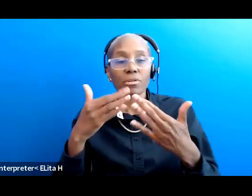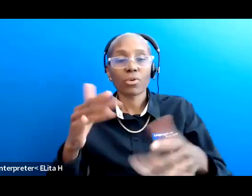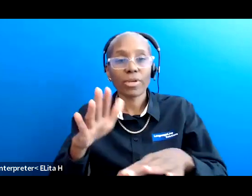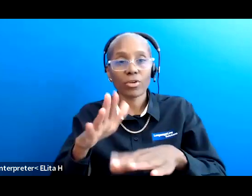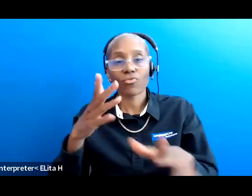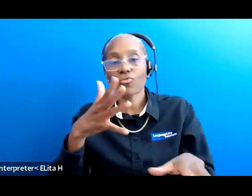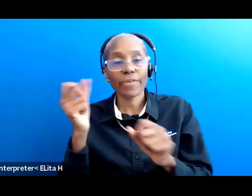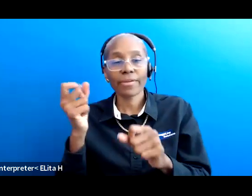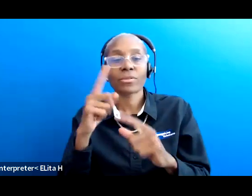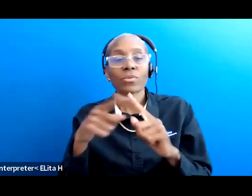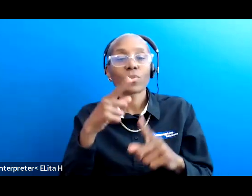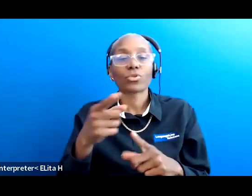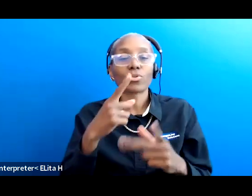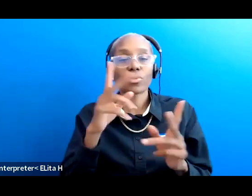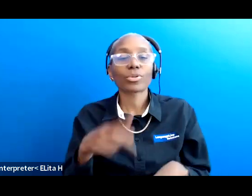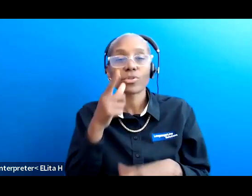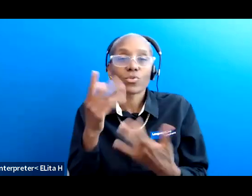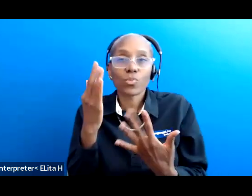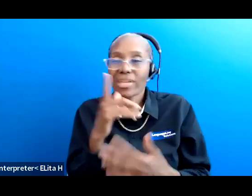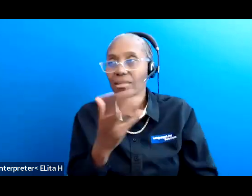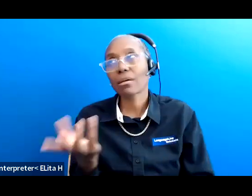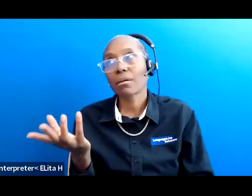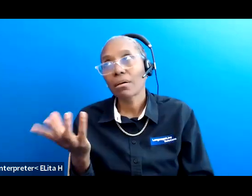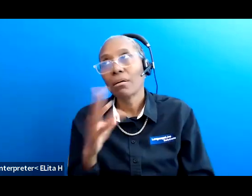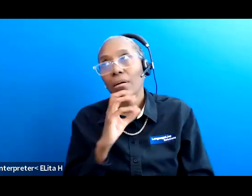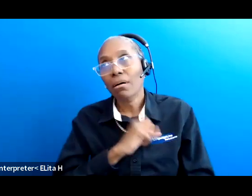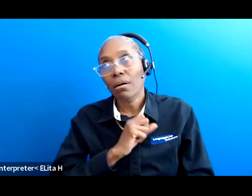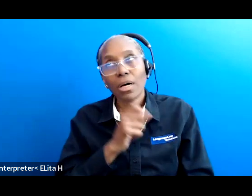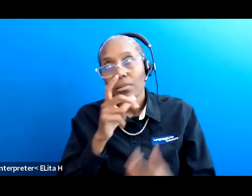Although, when you're the person that's waiting, it's never going rapidly enough. I realized that.